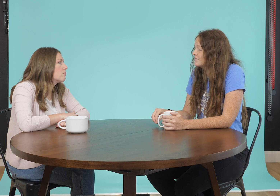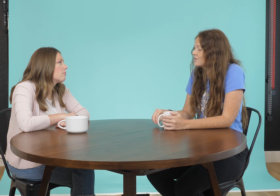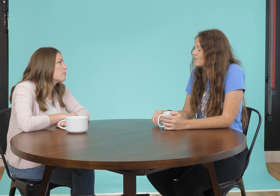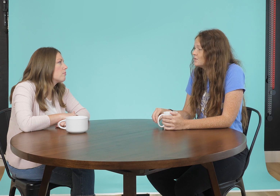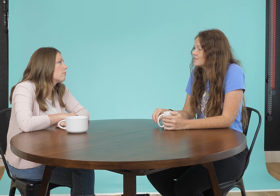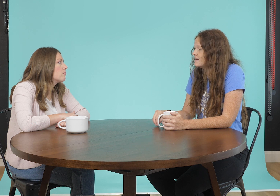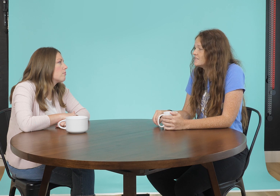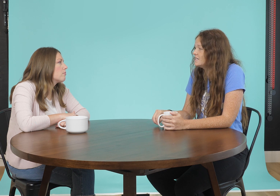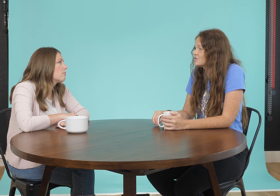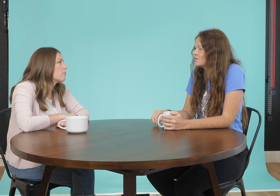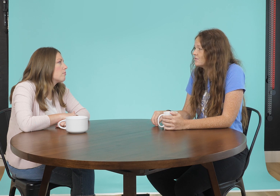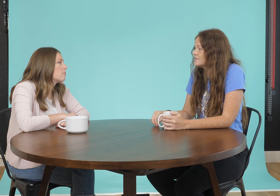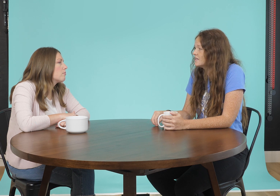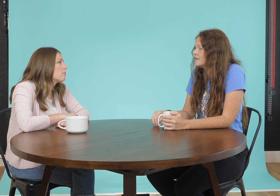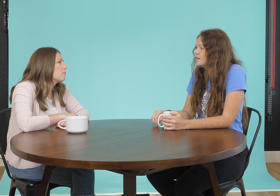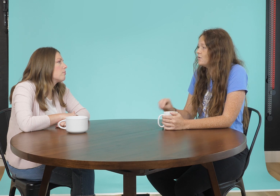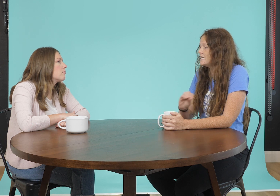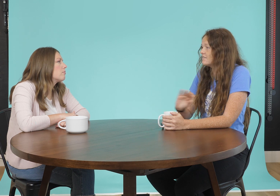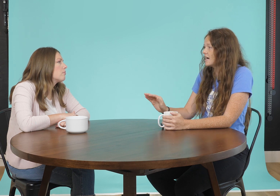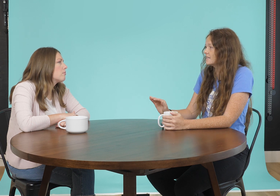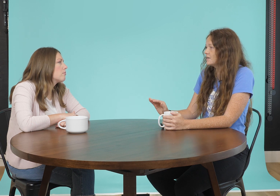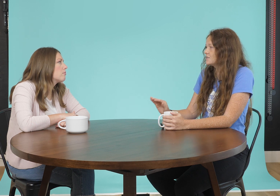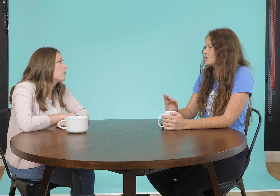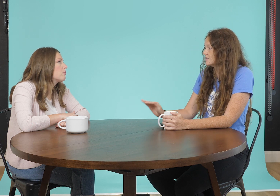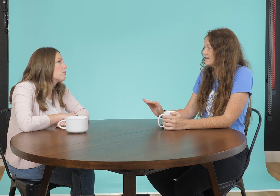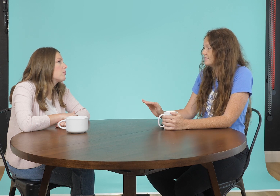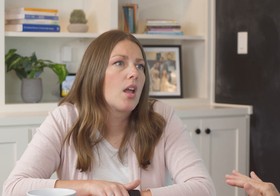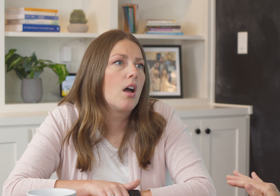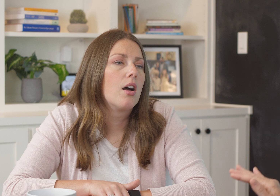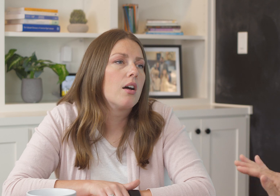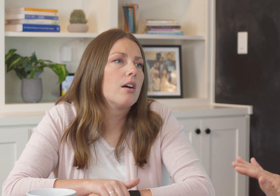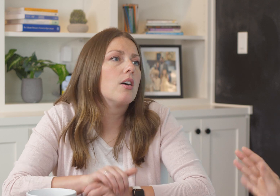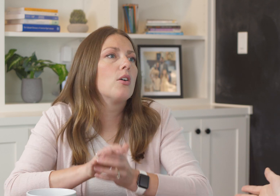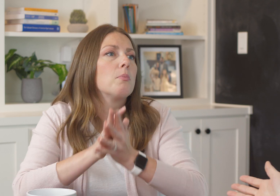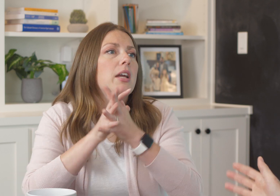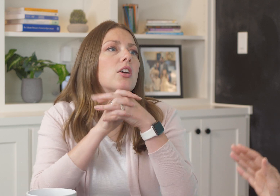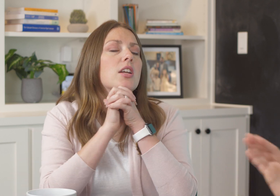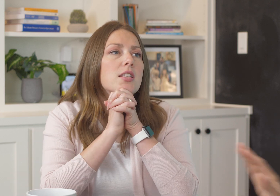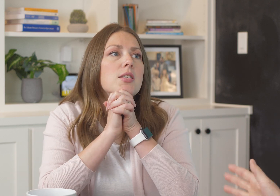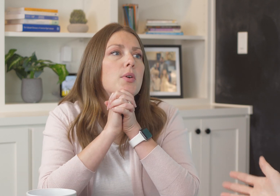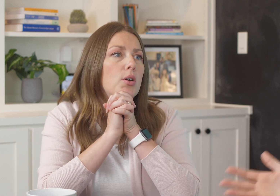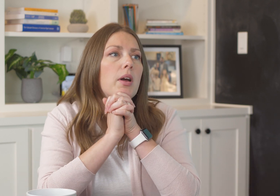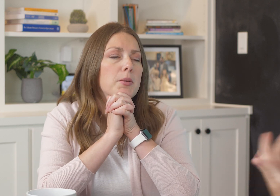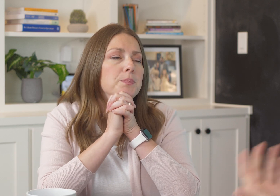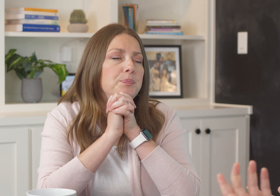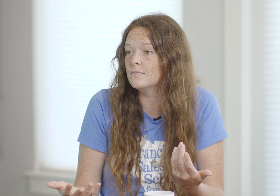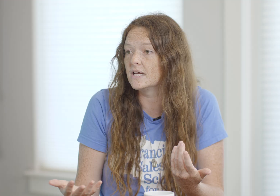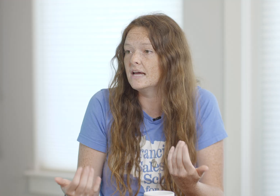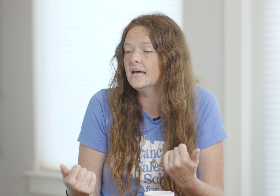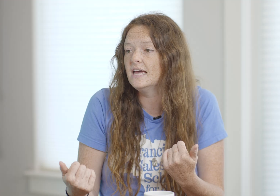of a girl who was 17 years old, who had never had a language in her life, never communicated with anybody.